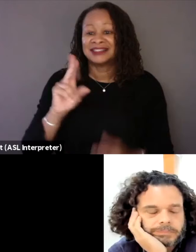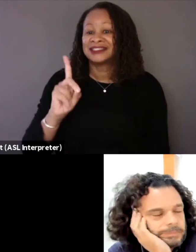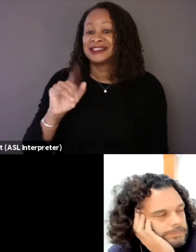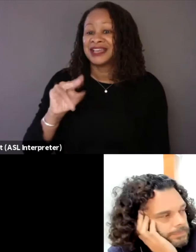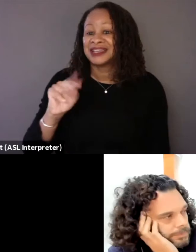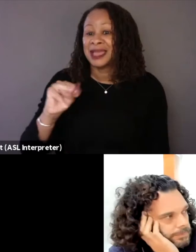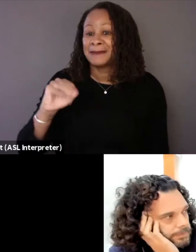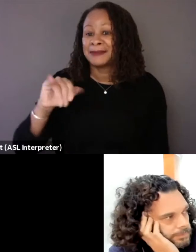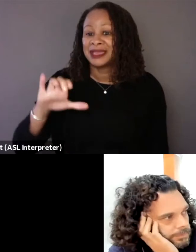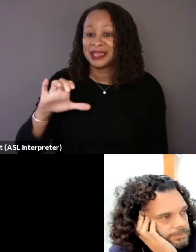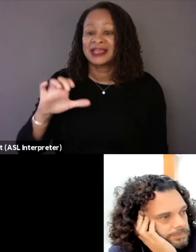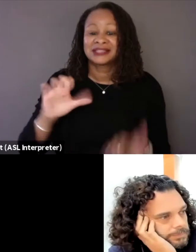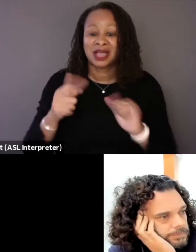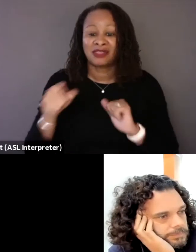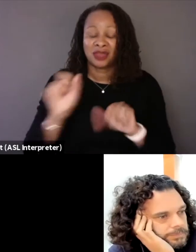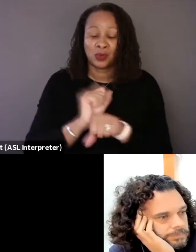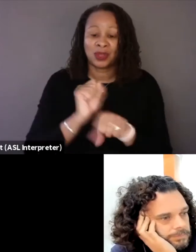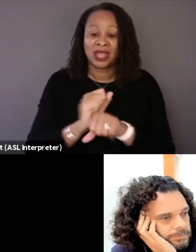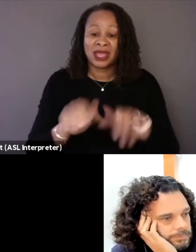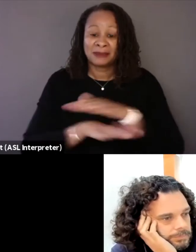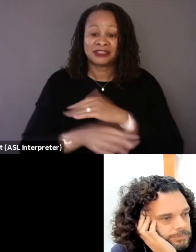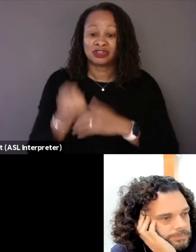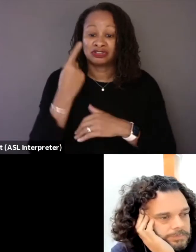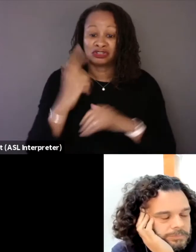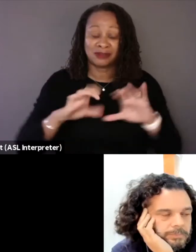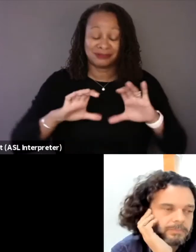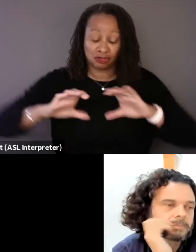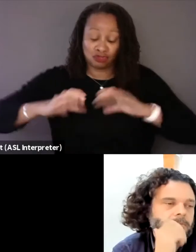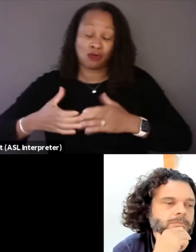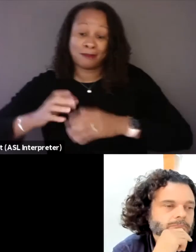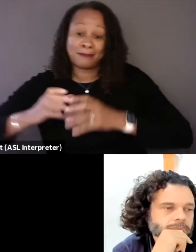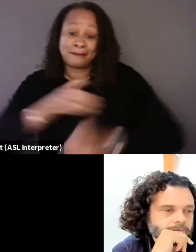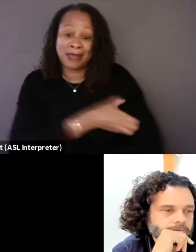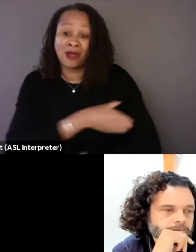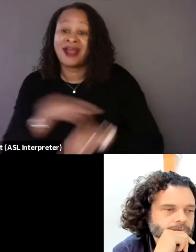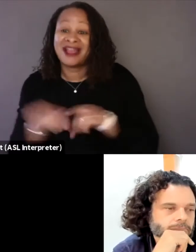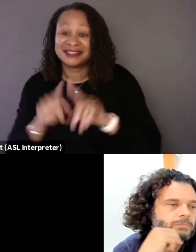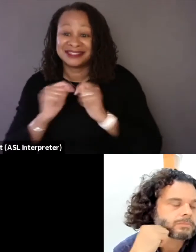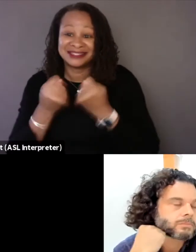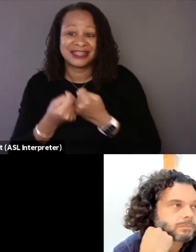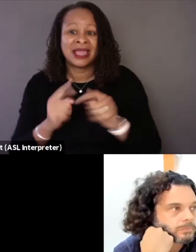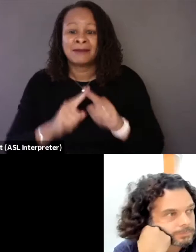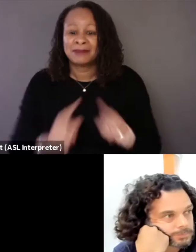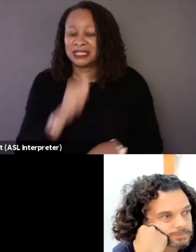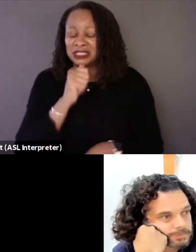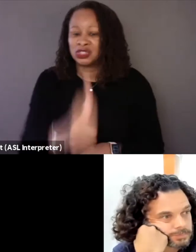They basically understand their collective power is as a team but they don't ever feel like they can ever